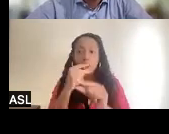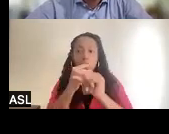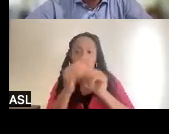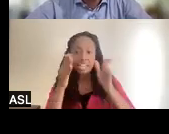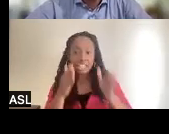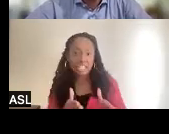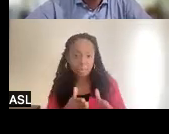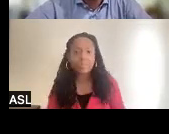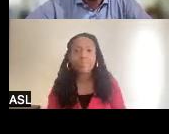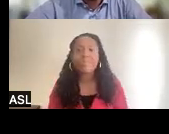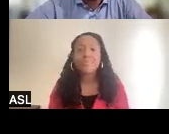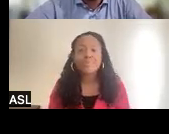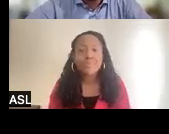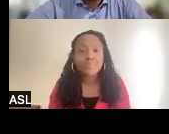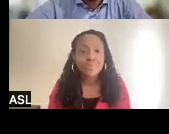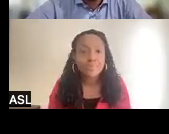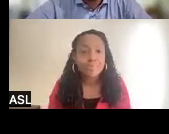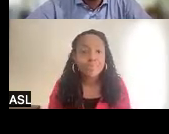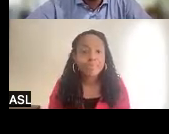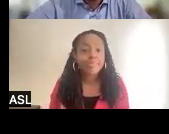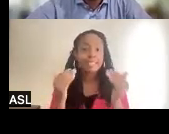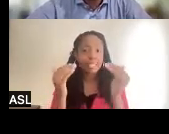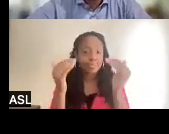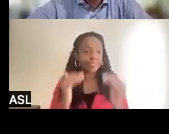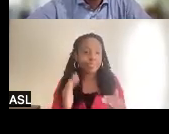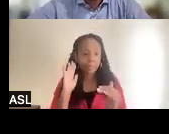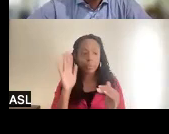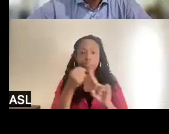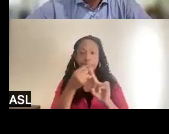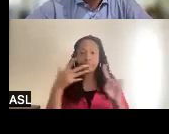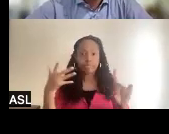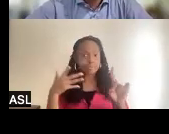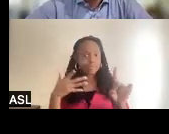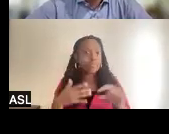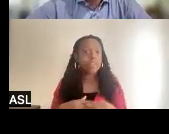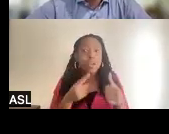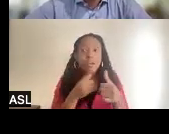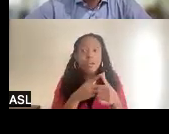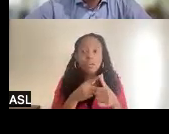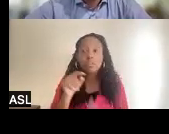children okay so let's go into things in a little more detail first you've got the trust Act aspect